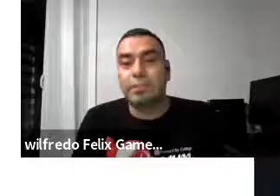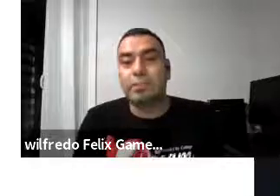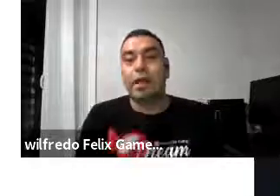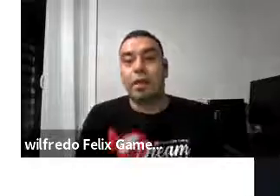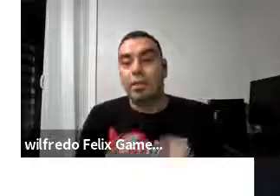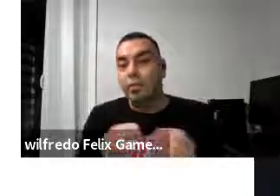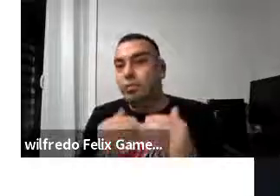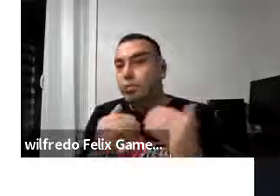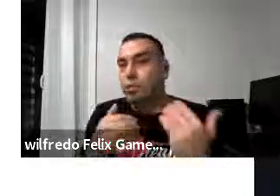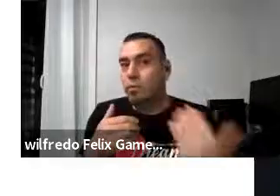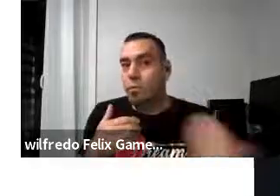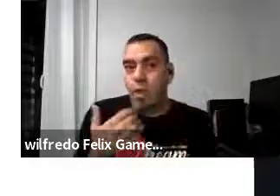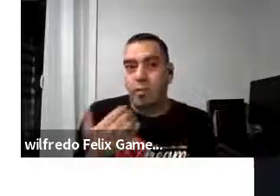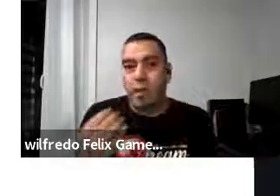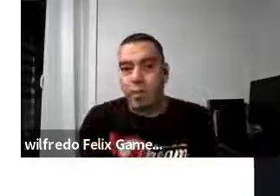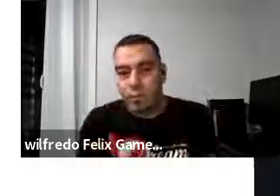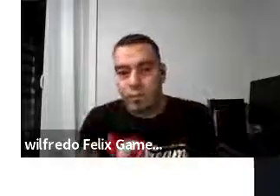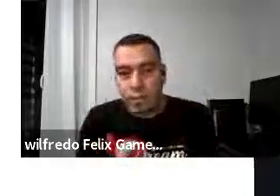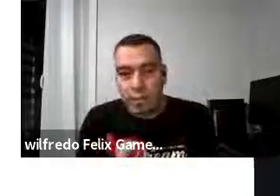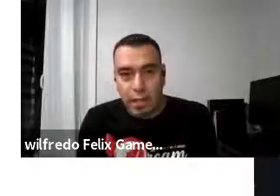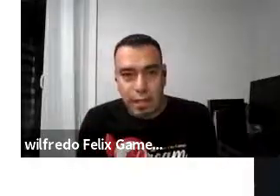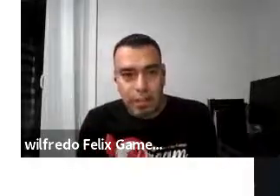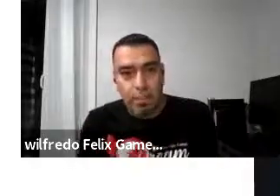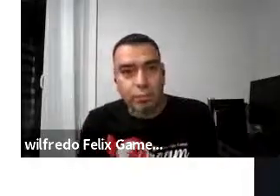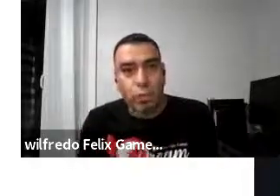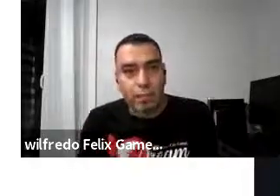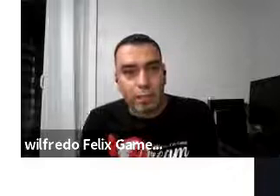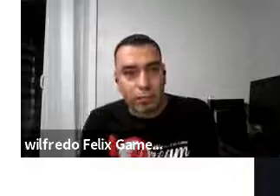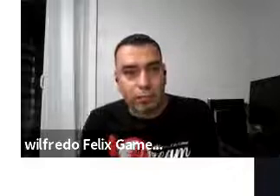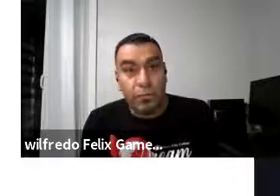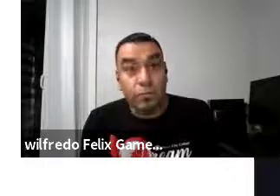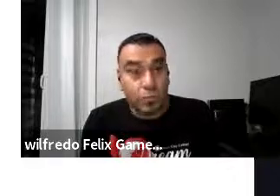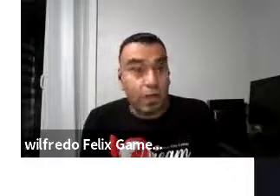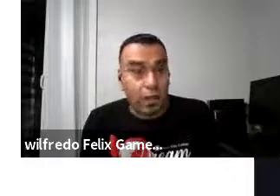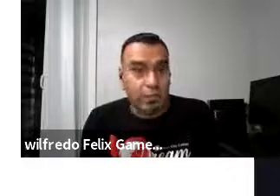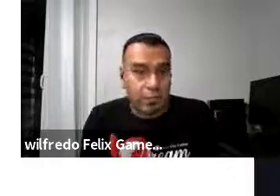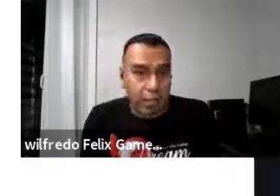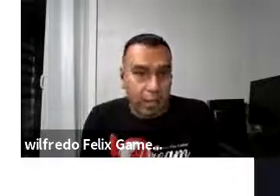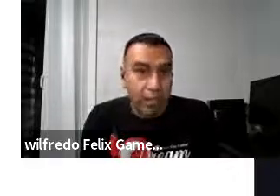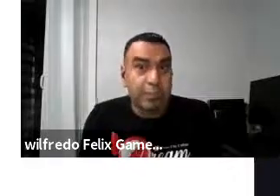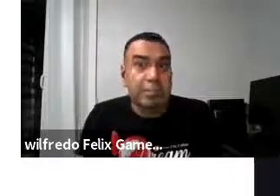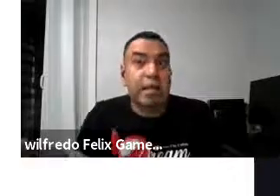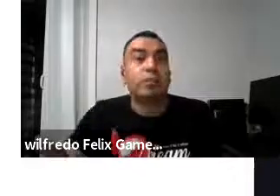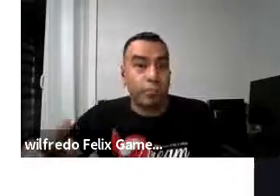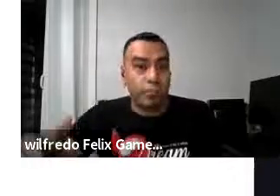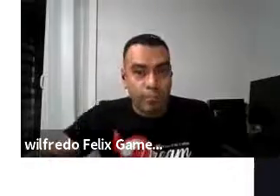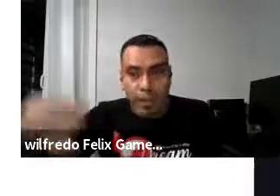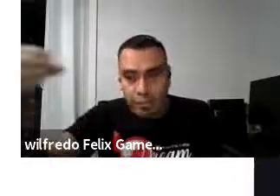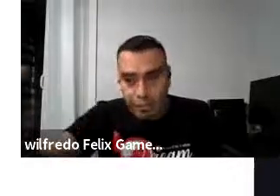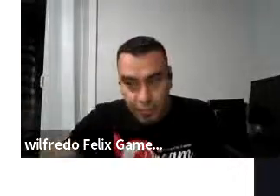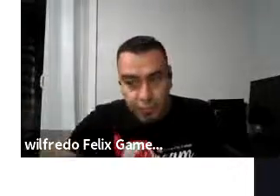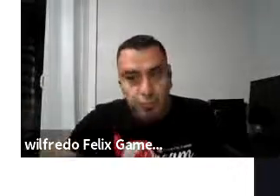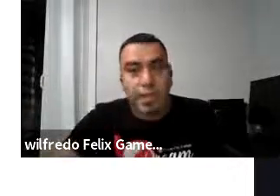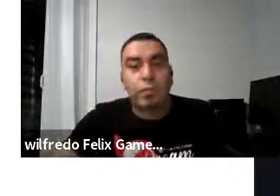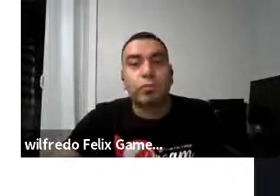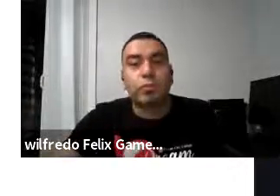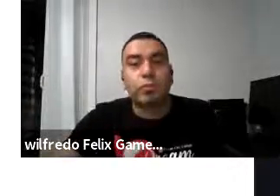this is the difference between one and the other ones. That's why Fresno City College, they decided to bring us a dream Senator